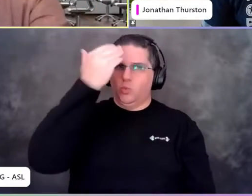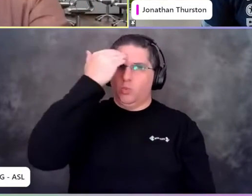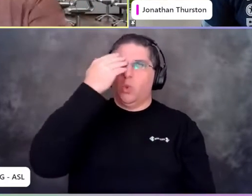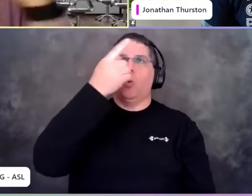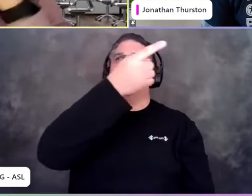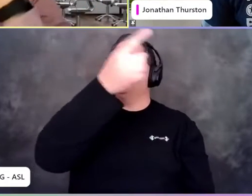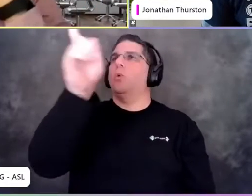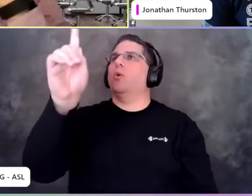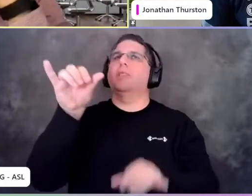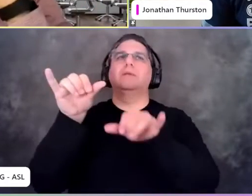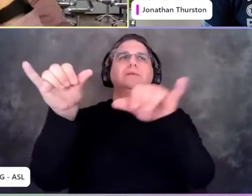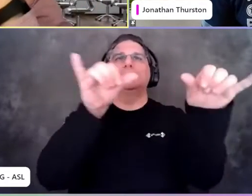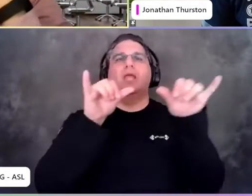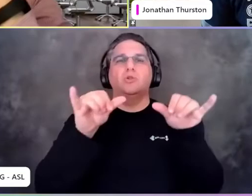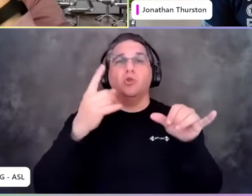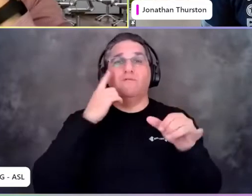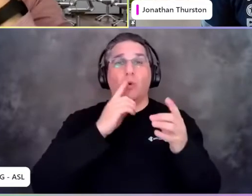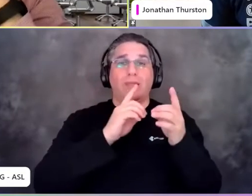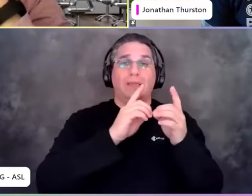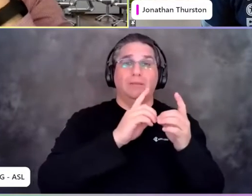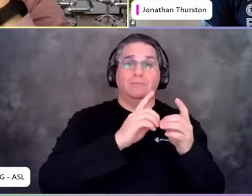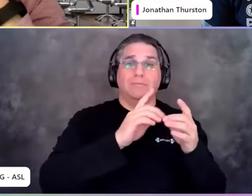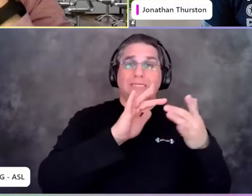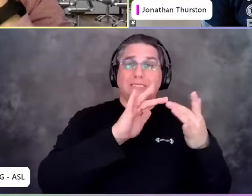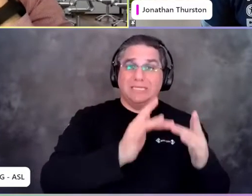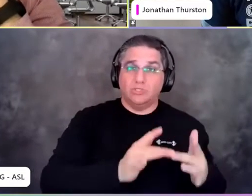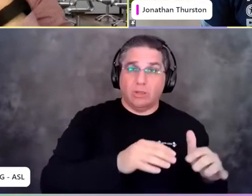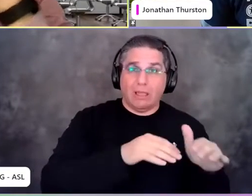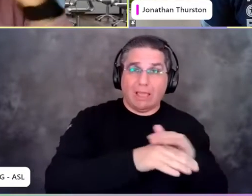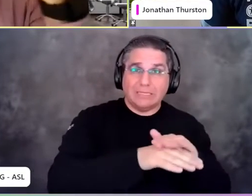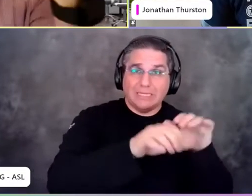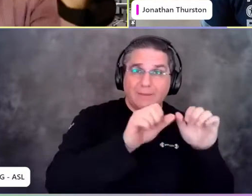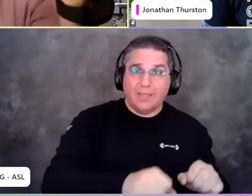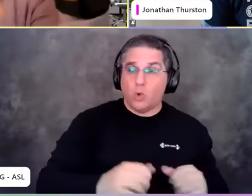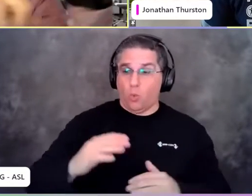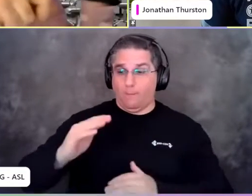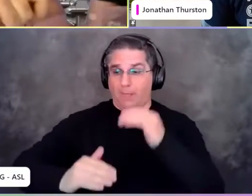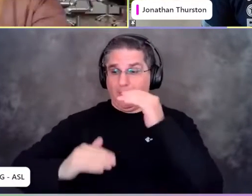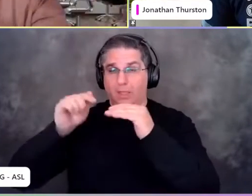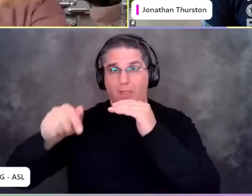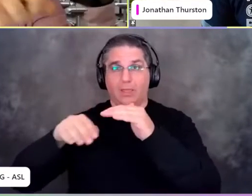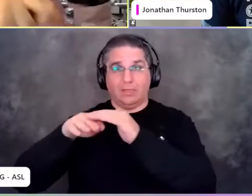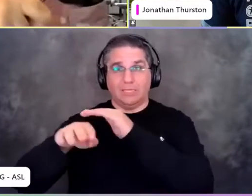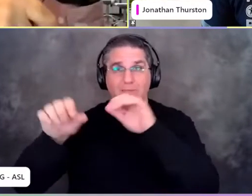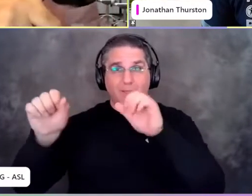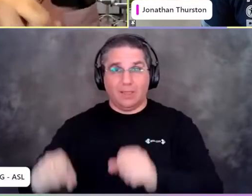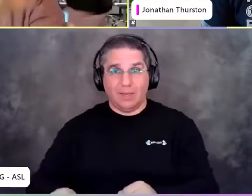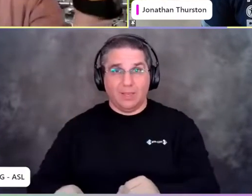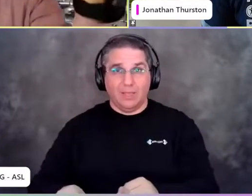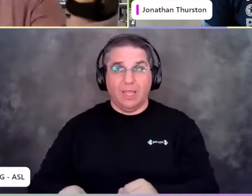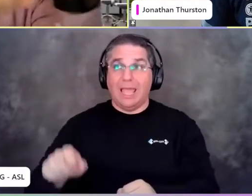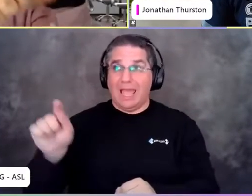you're talking about -- are you aware of standards, the relevant this could be for digital accessibility or